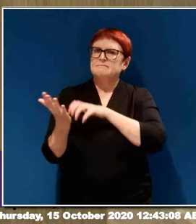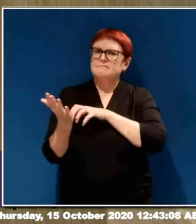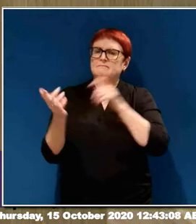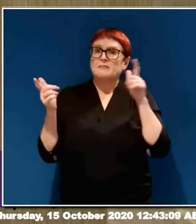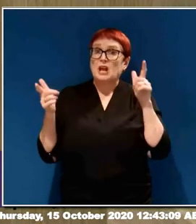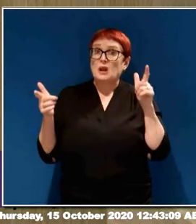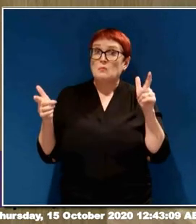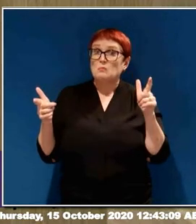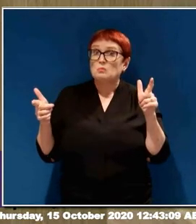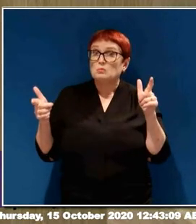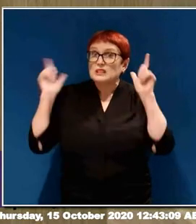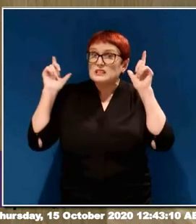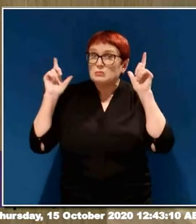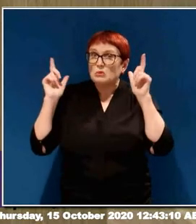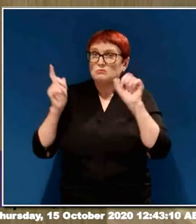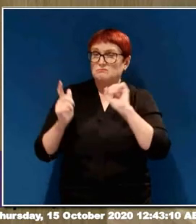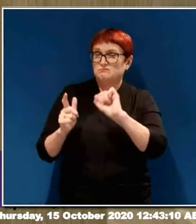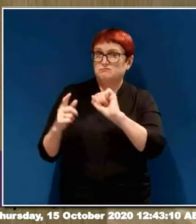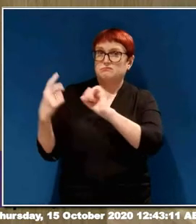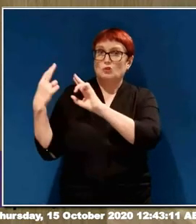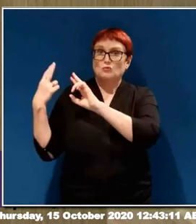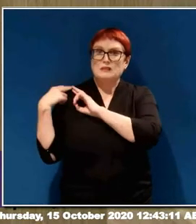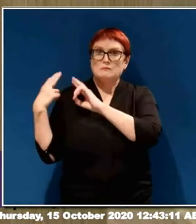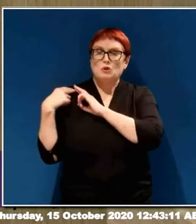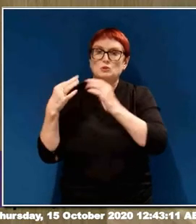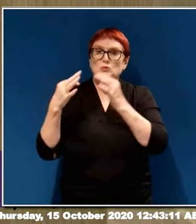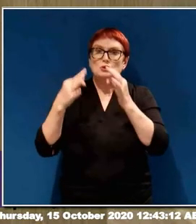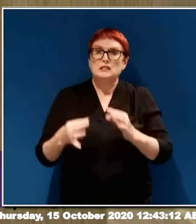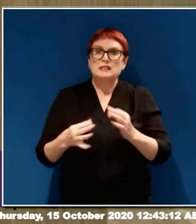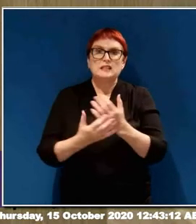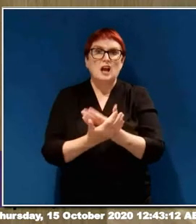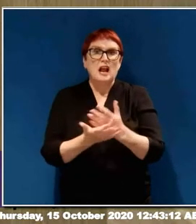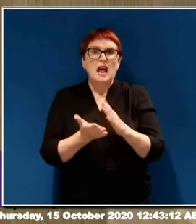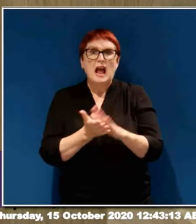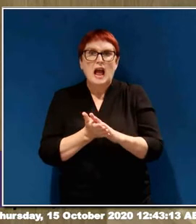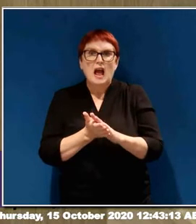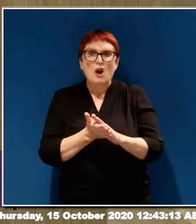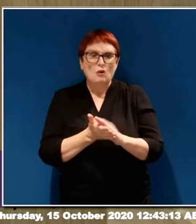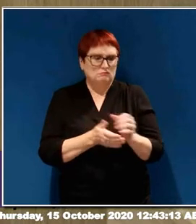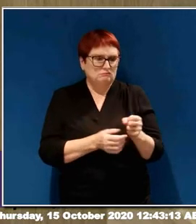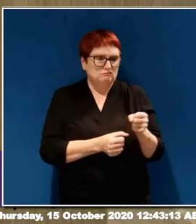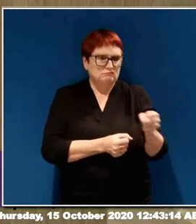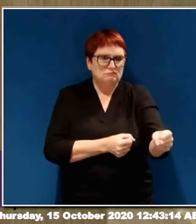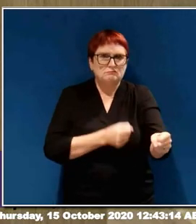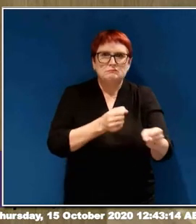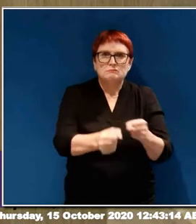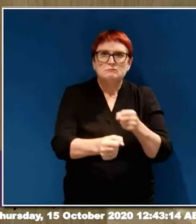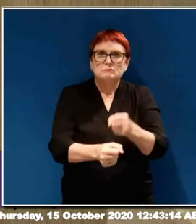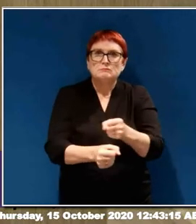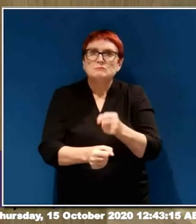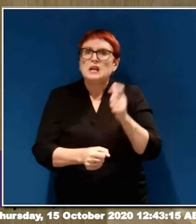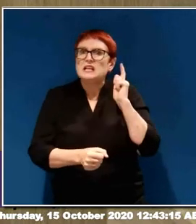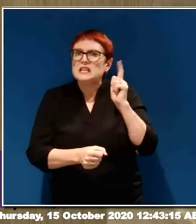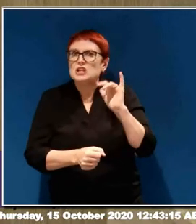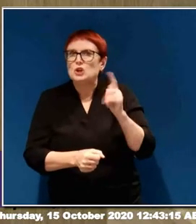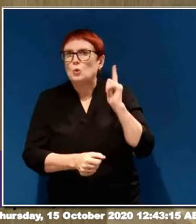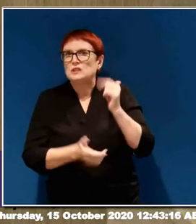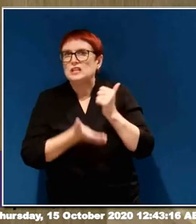for deciding how resources allocated to the school will be used for students.